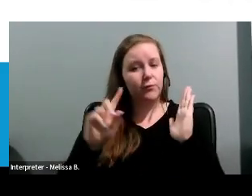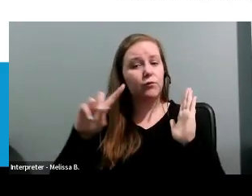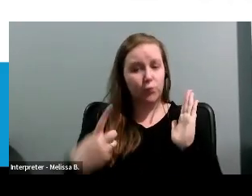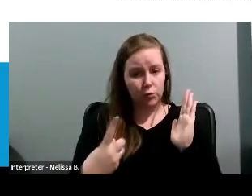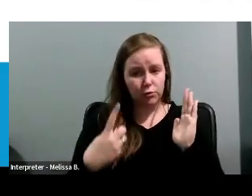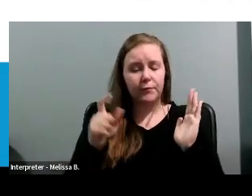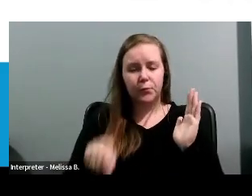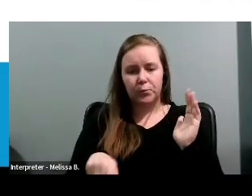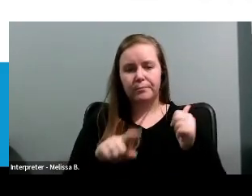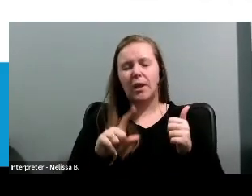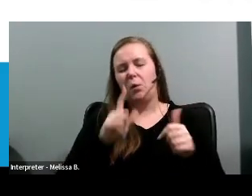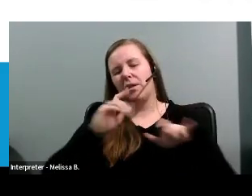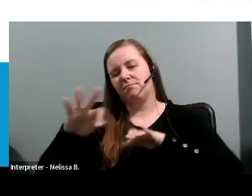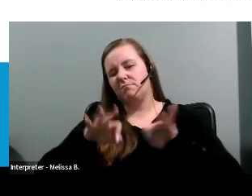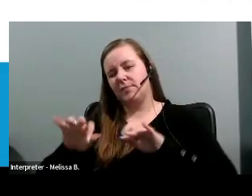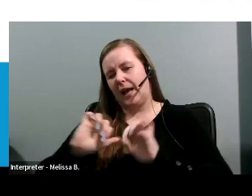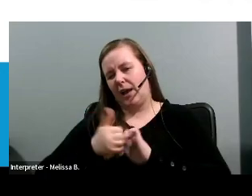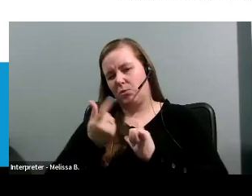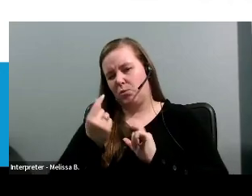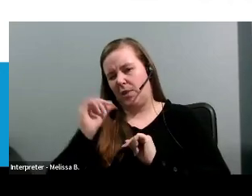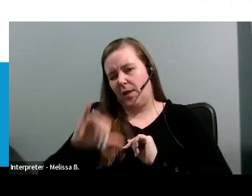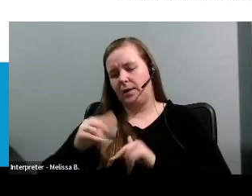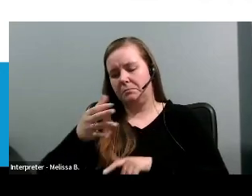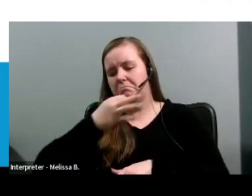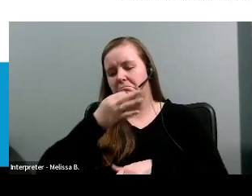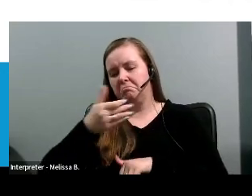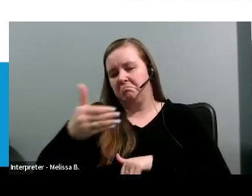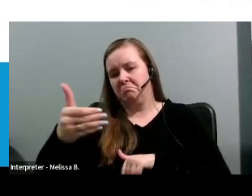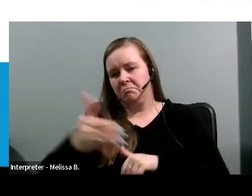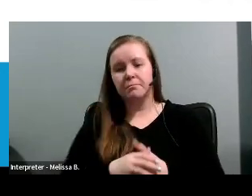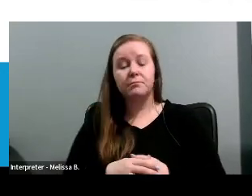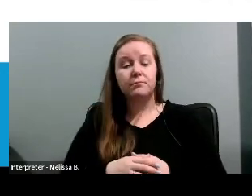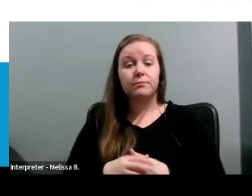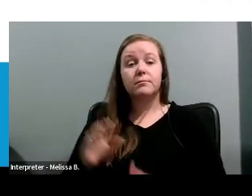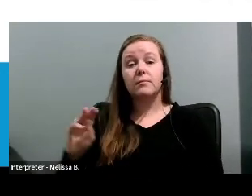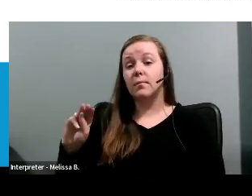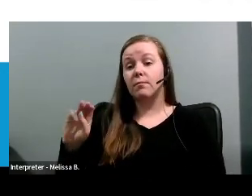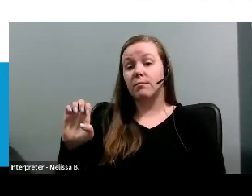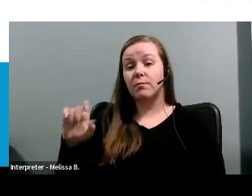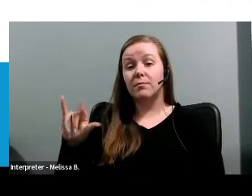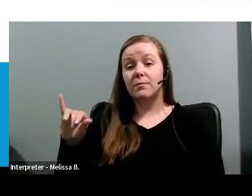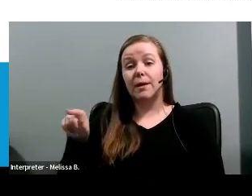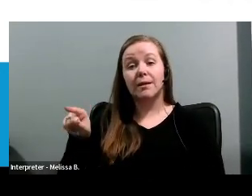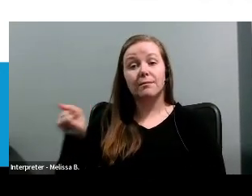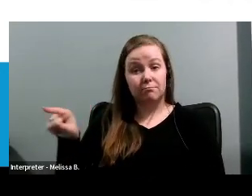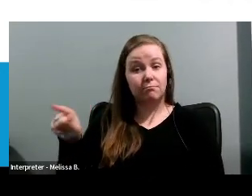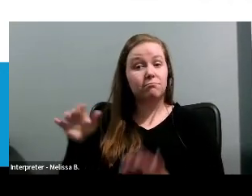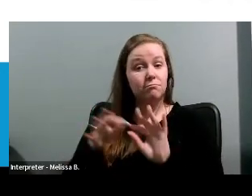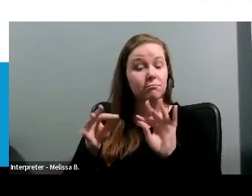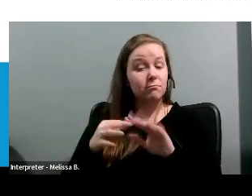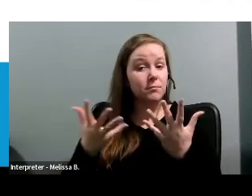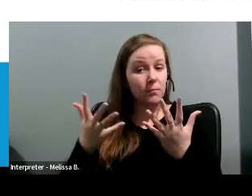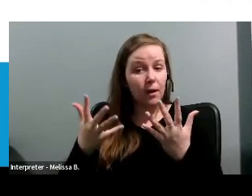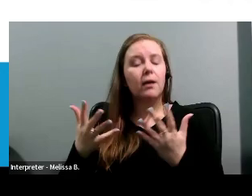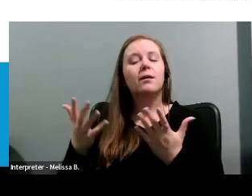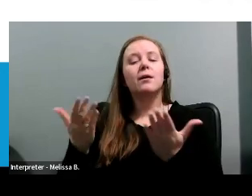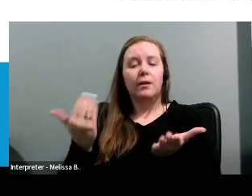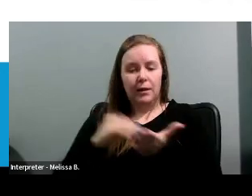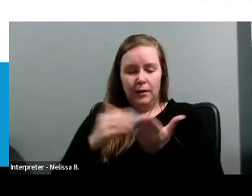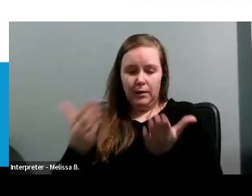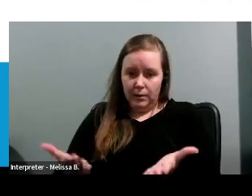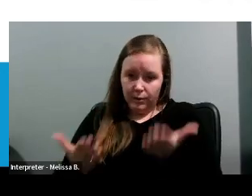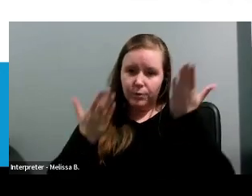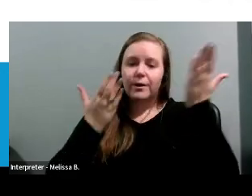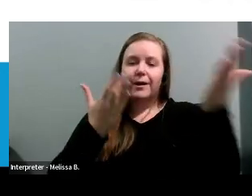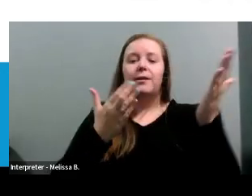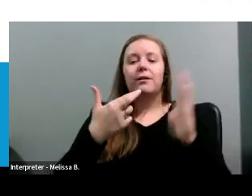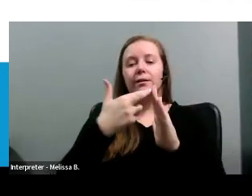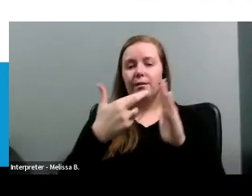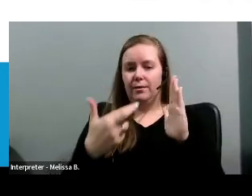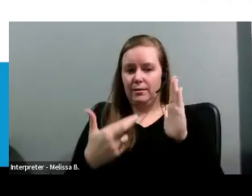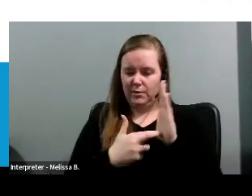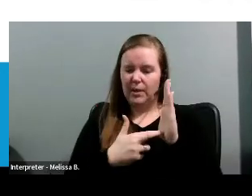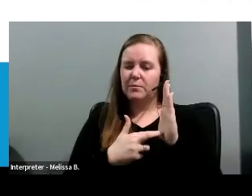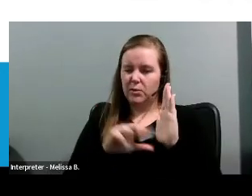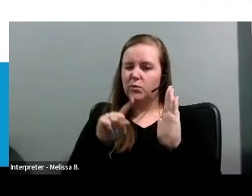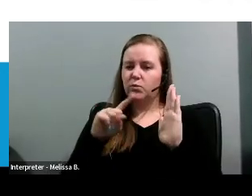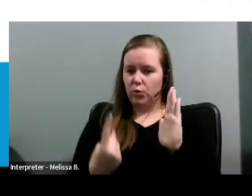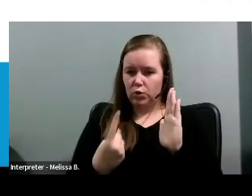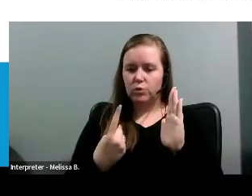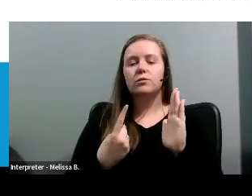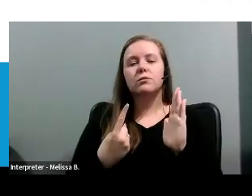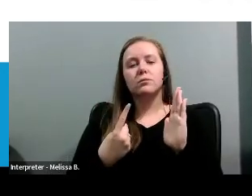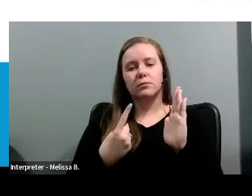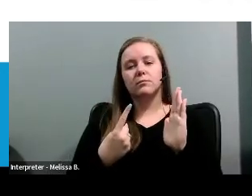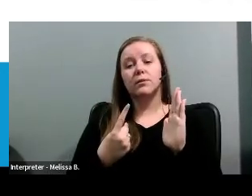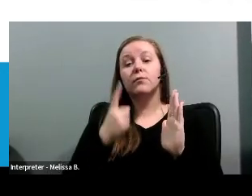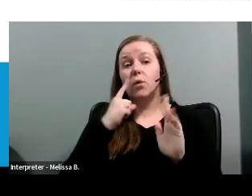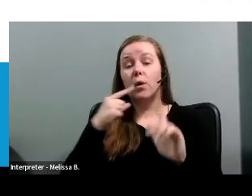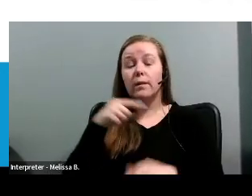Shannon Spencer (she/her): But, as Melissa mentioned, we highly recommend you register to Depew to speak before the City Budget Committee.